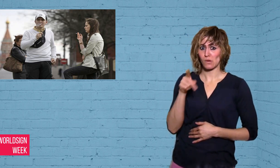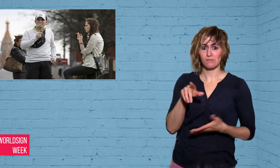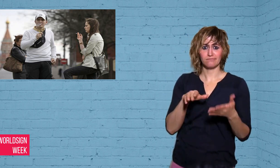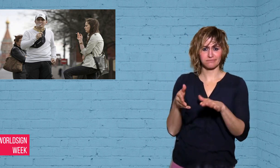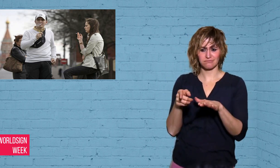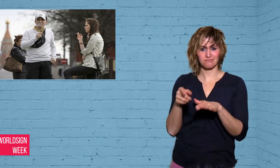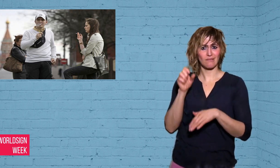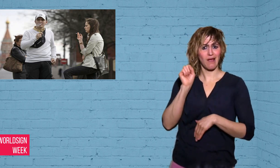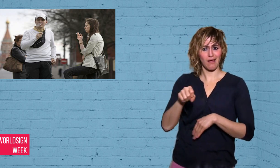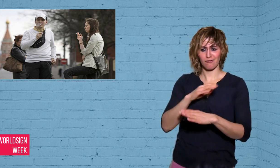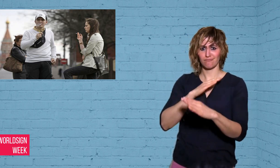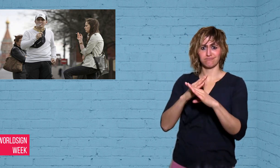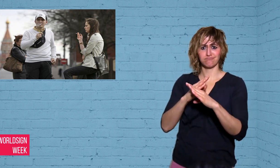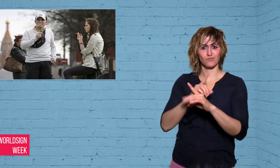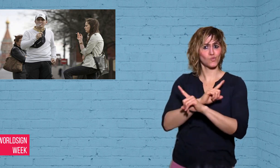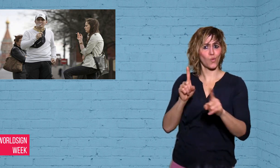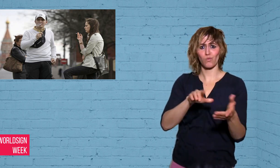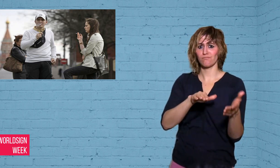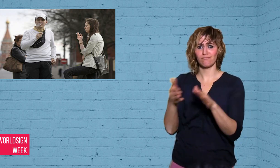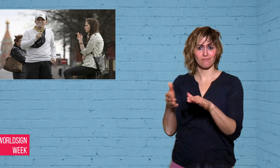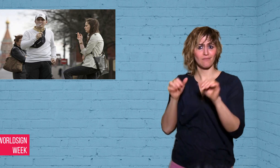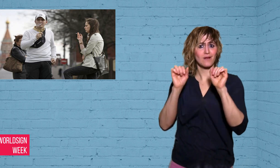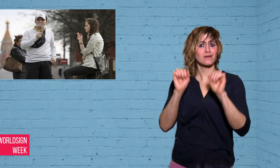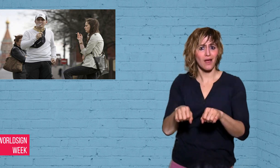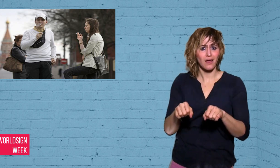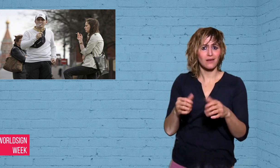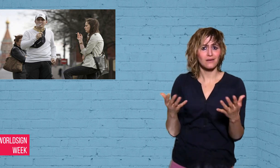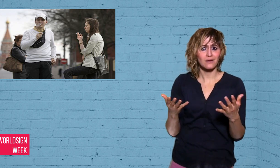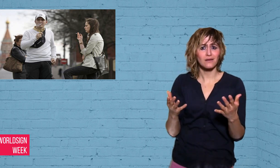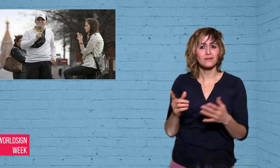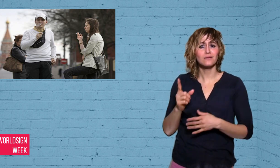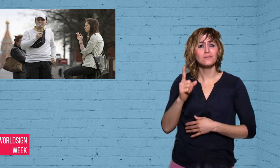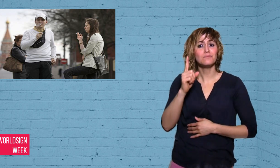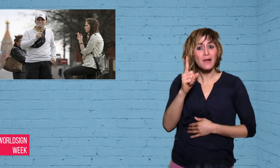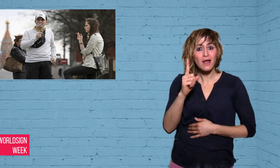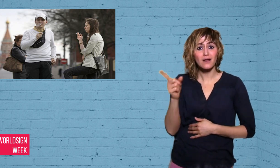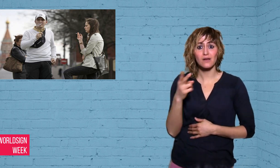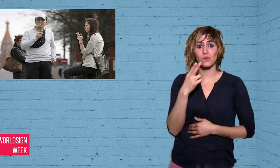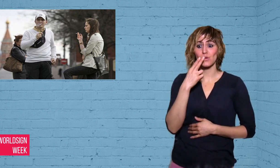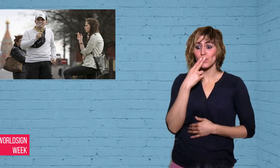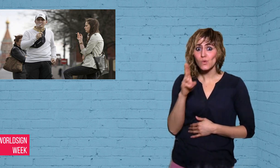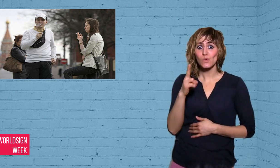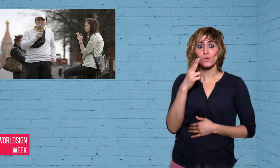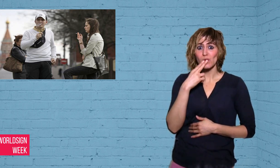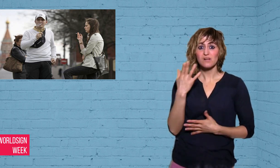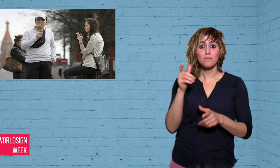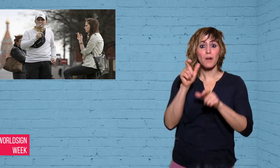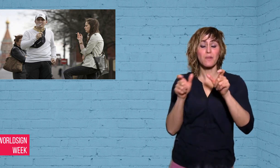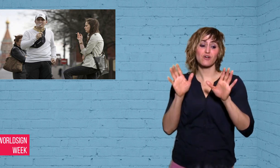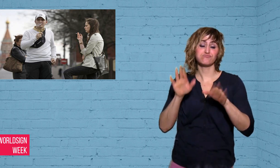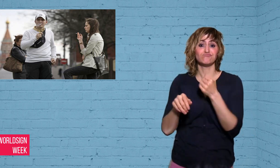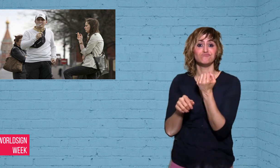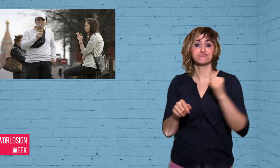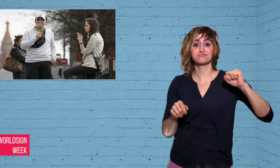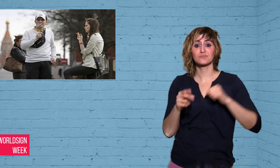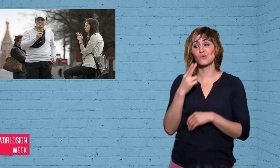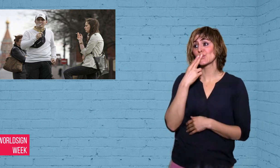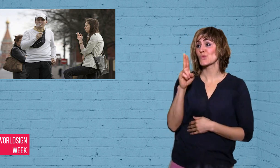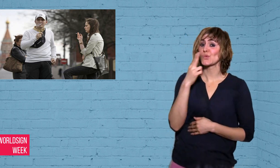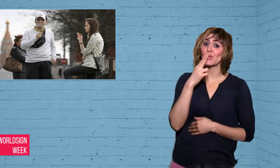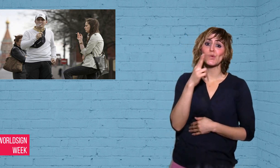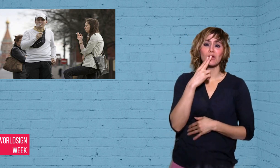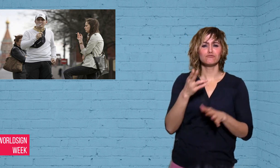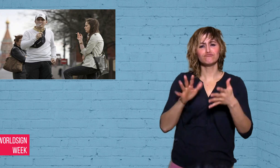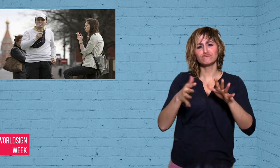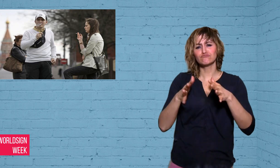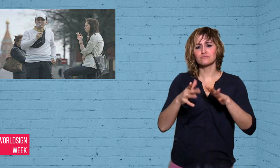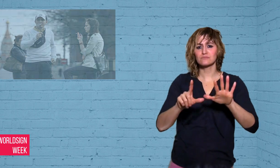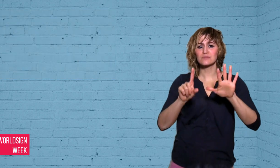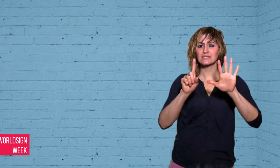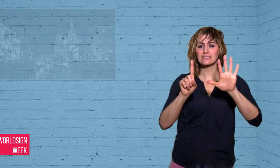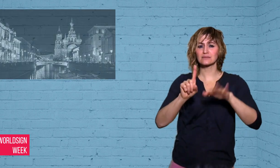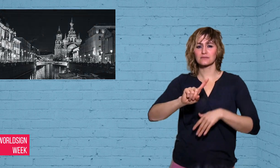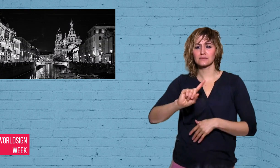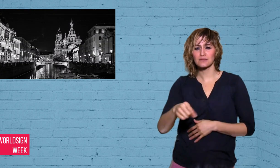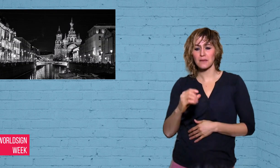A single cigarette alone has over 4,000